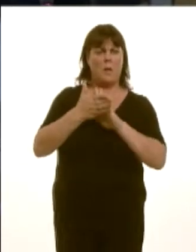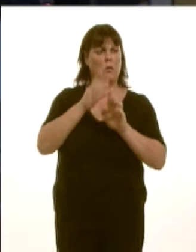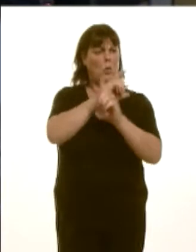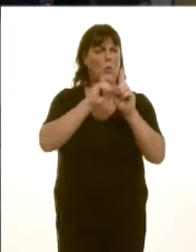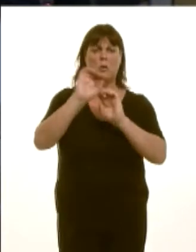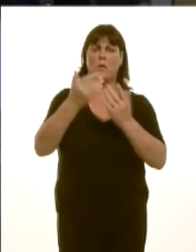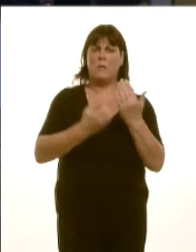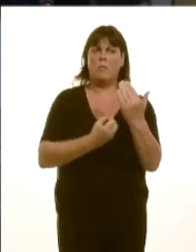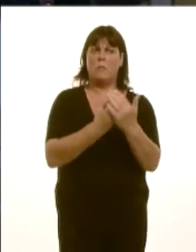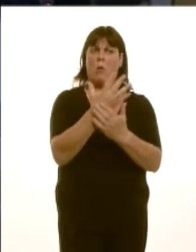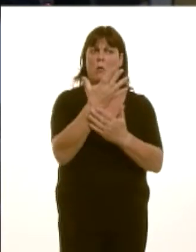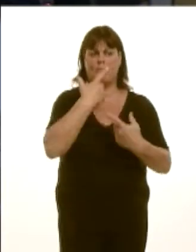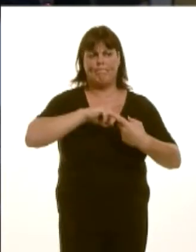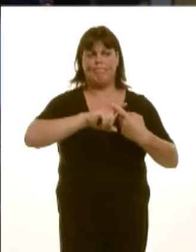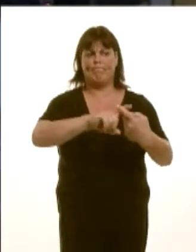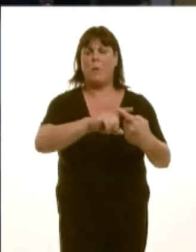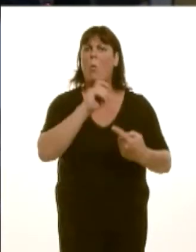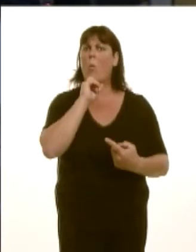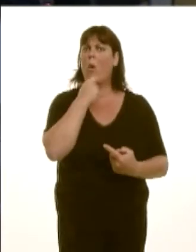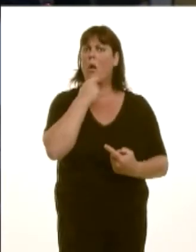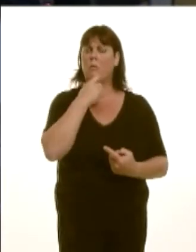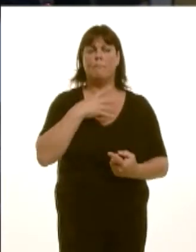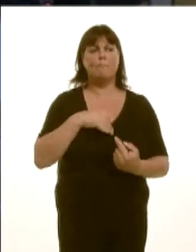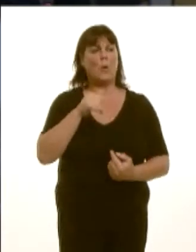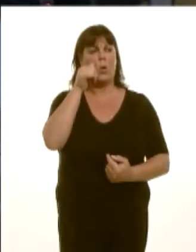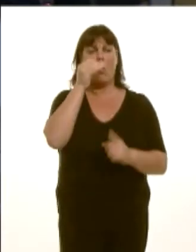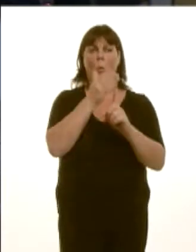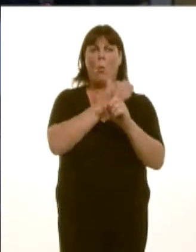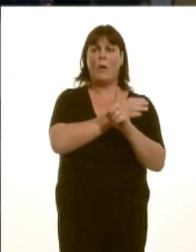In general in west Wales, the complaint heard is that it is one thing to deal with some